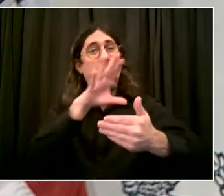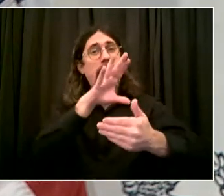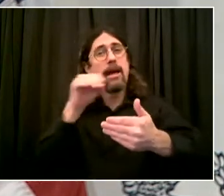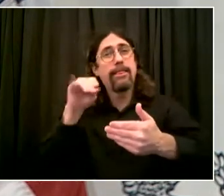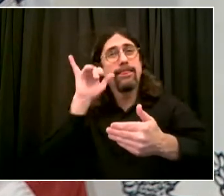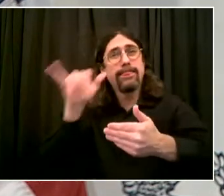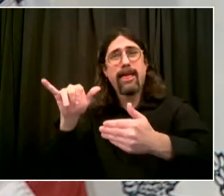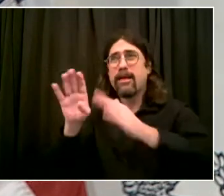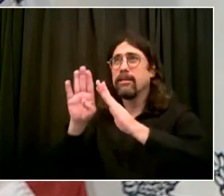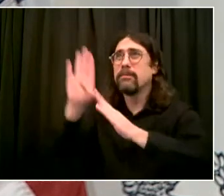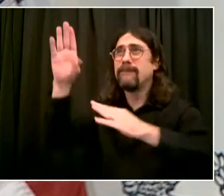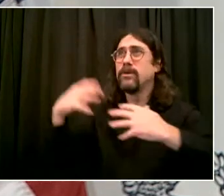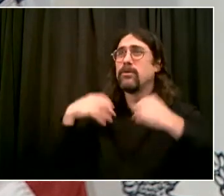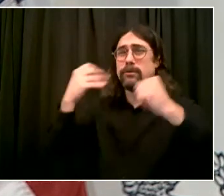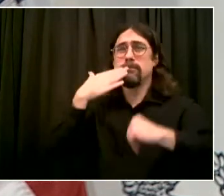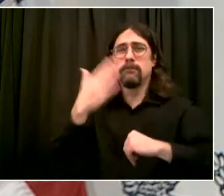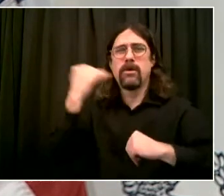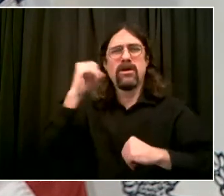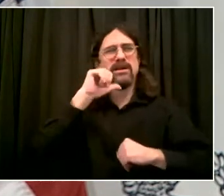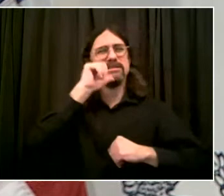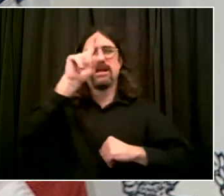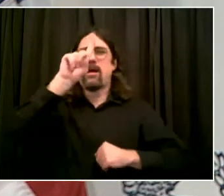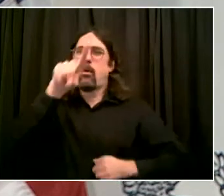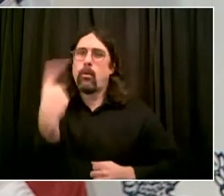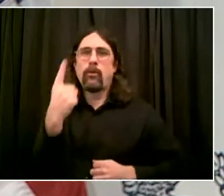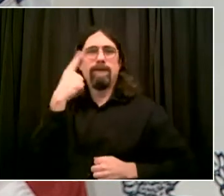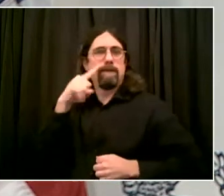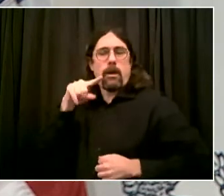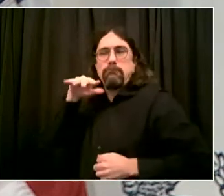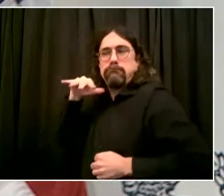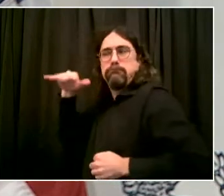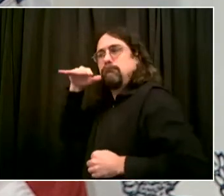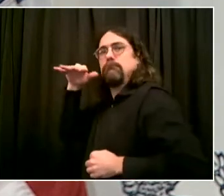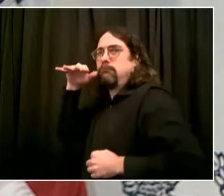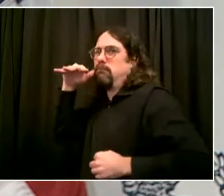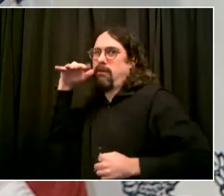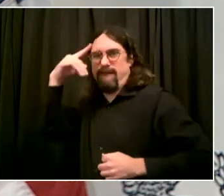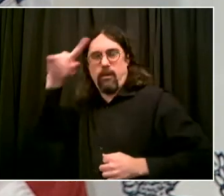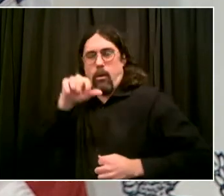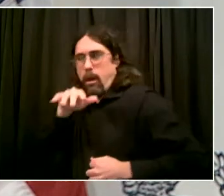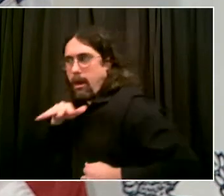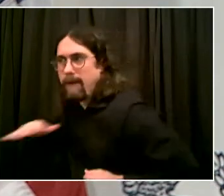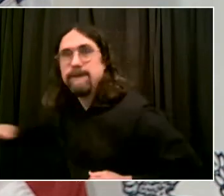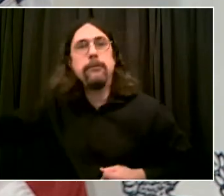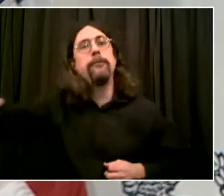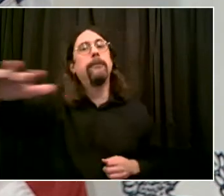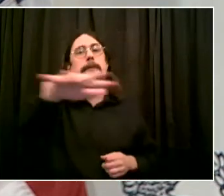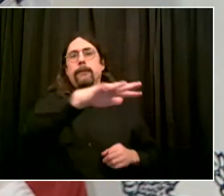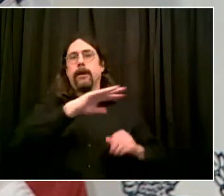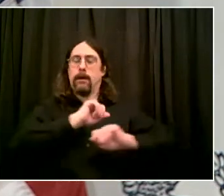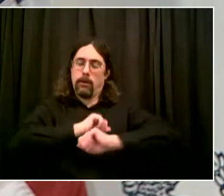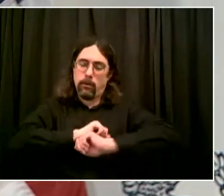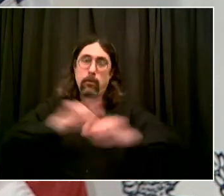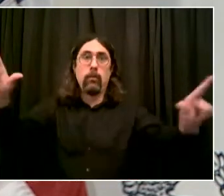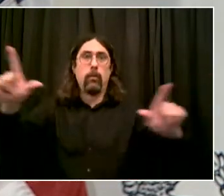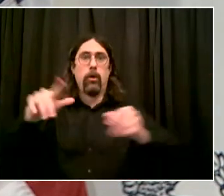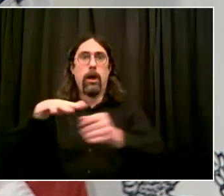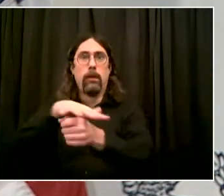COMMUNITIES HARDEST HIT BY